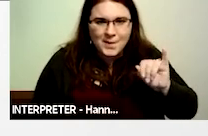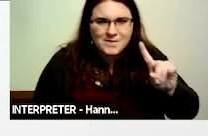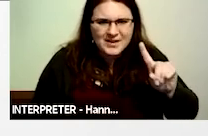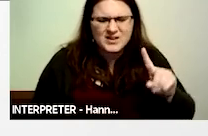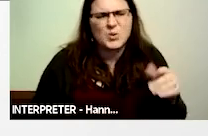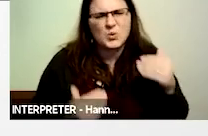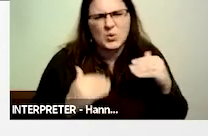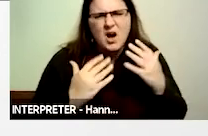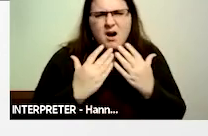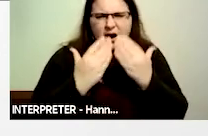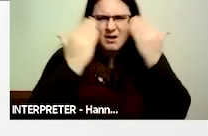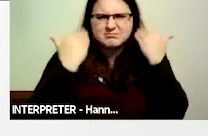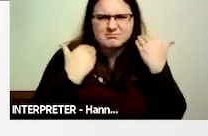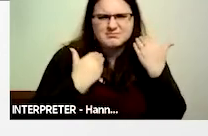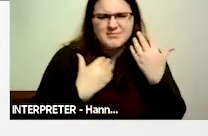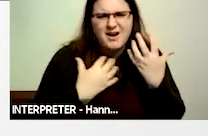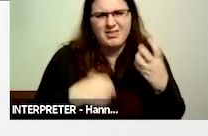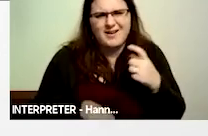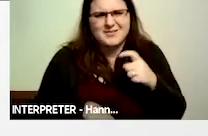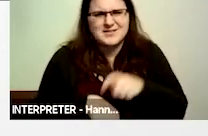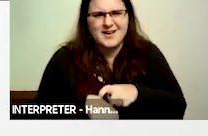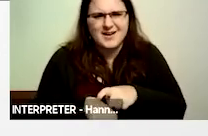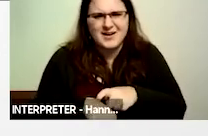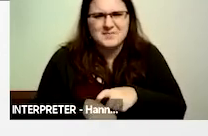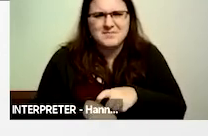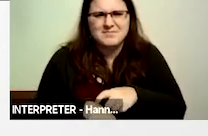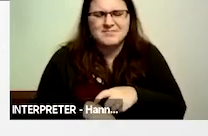just in terms of there's so many things that we got to get turned around so quickly,